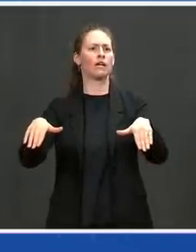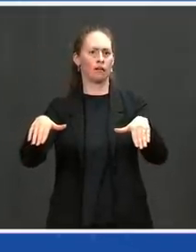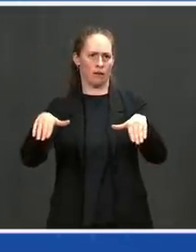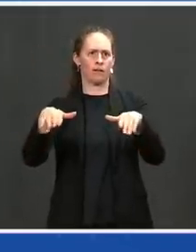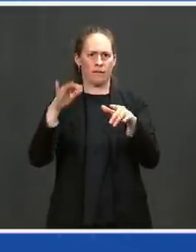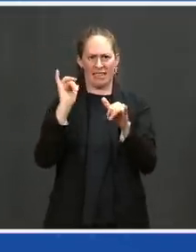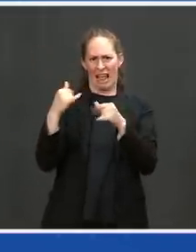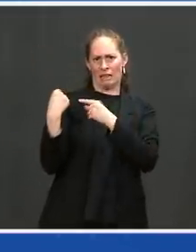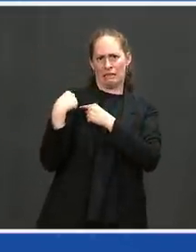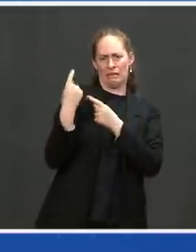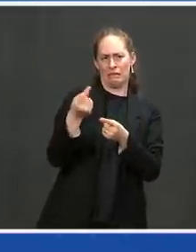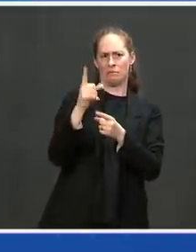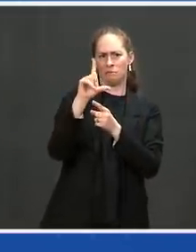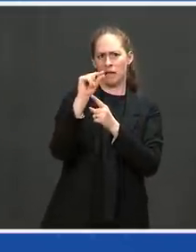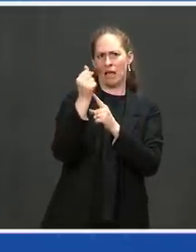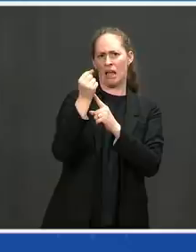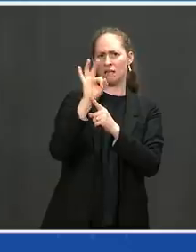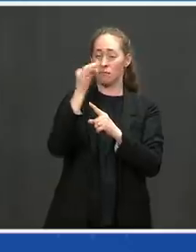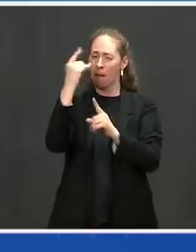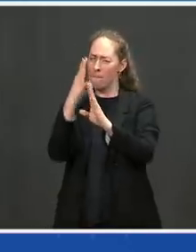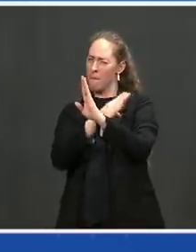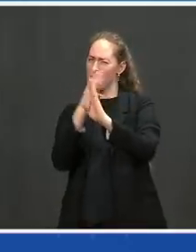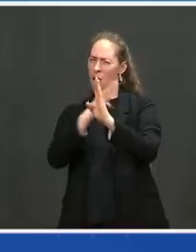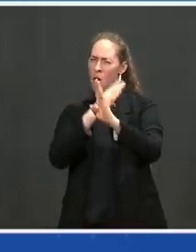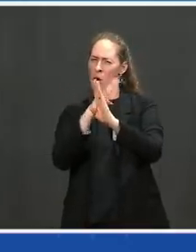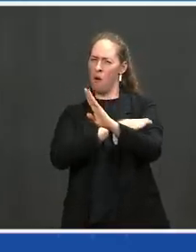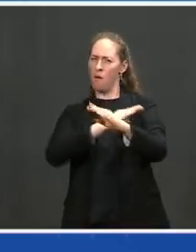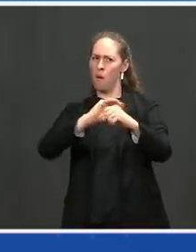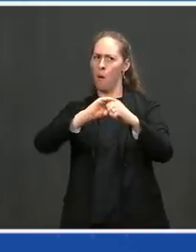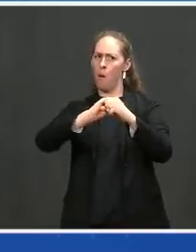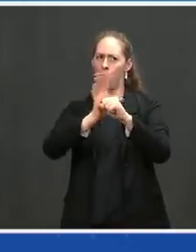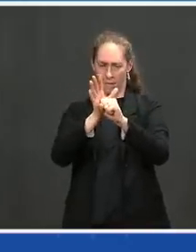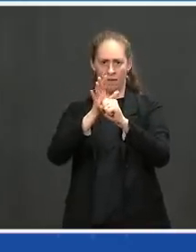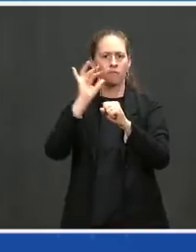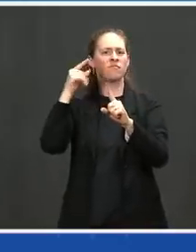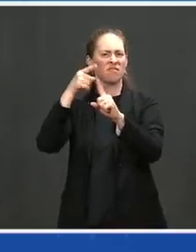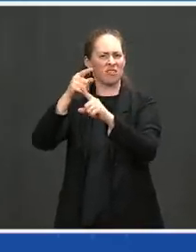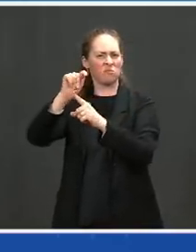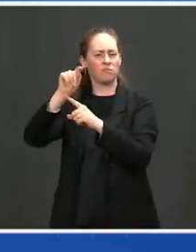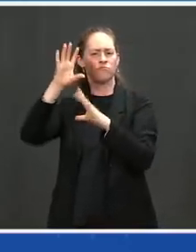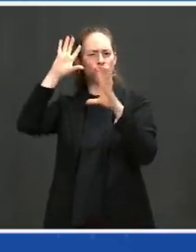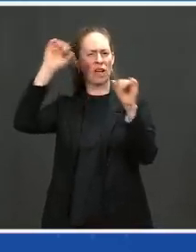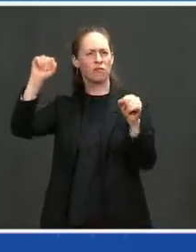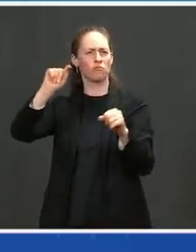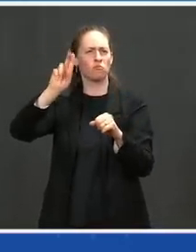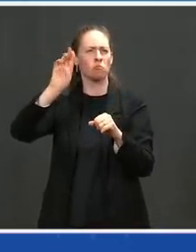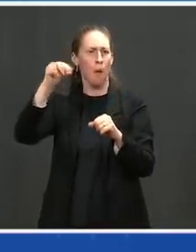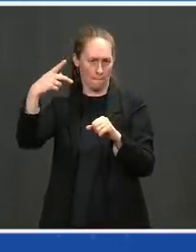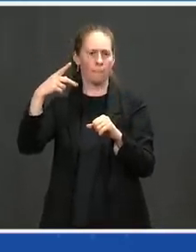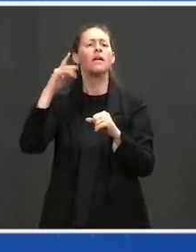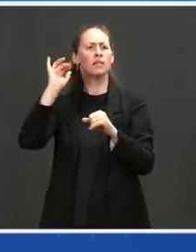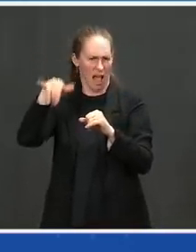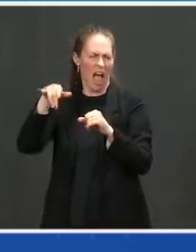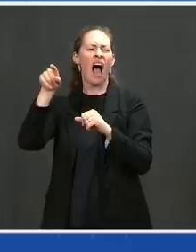before the pandemic, in the Trump administration. It happens every single, solitary year: